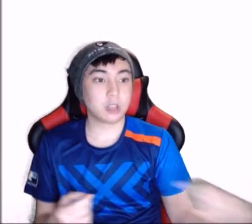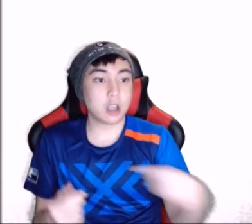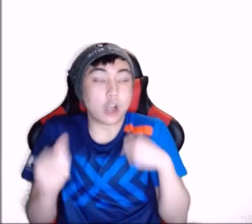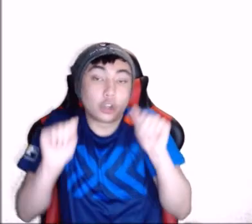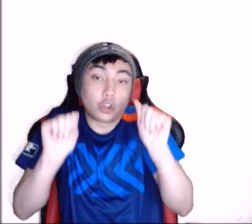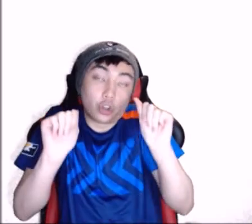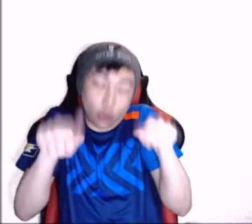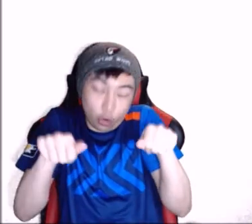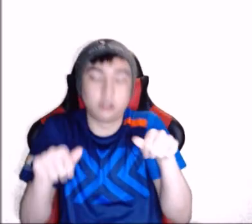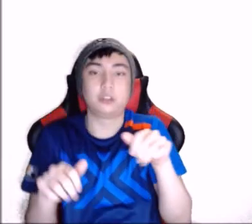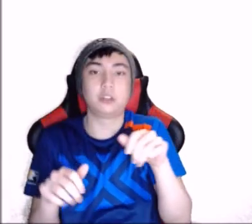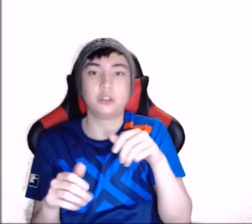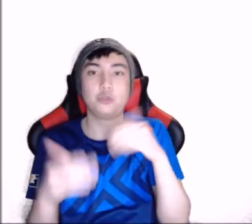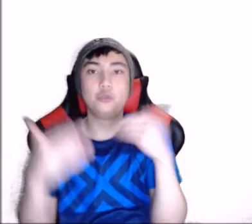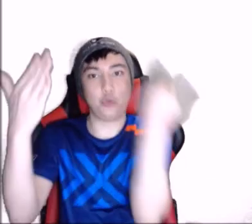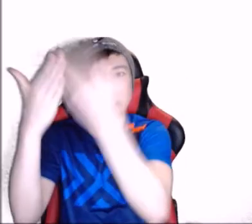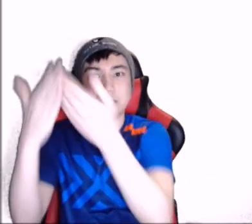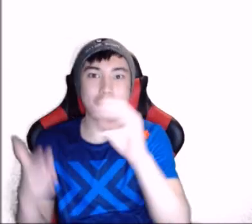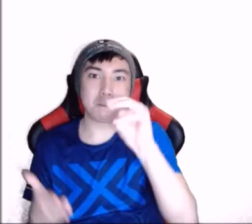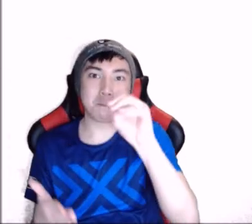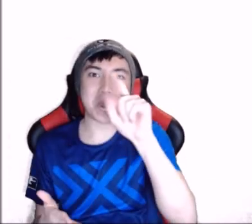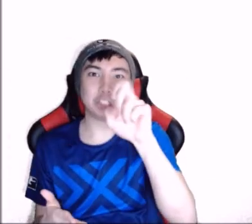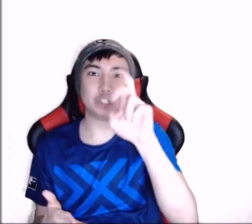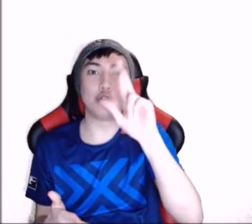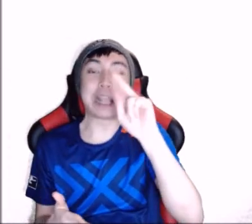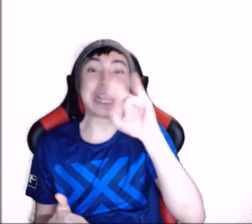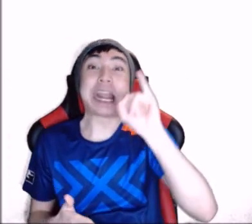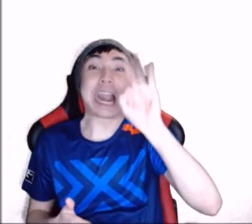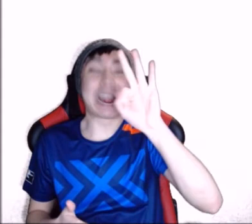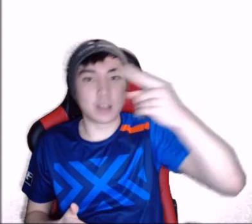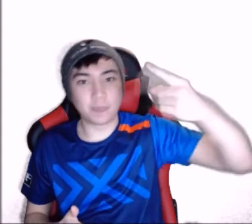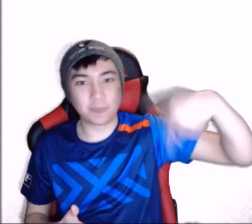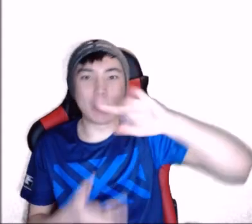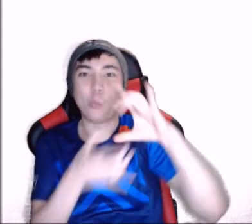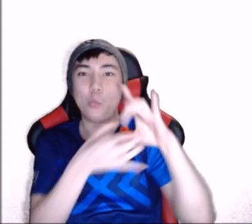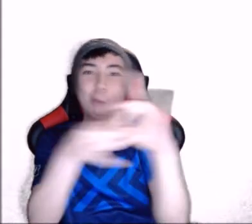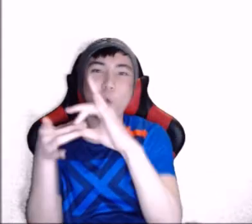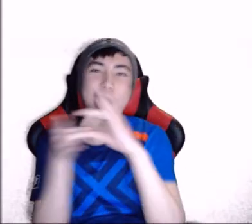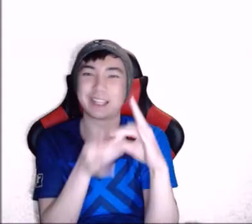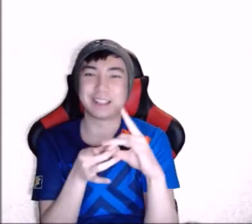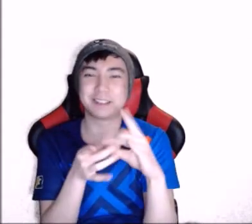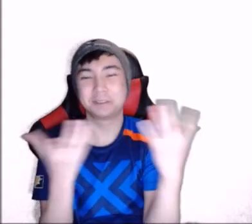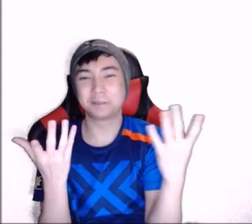I could have reached master rank if players cooperated